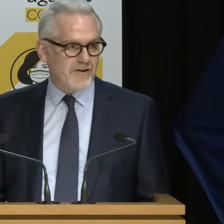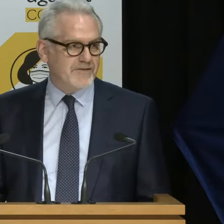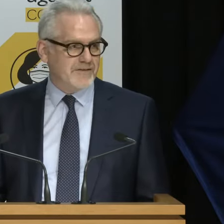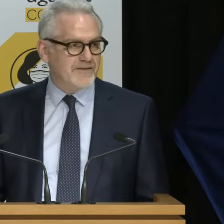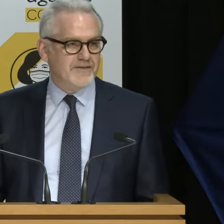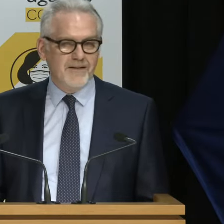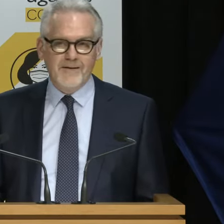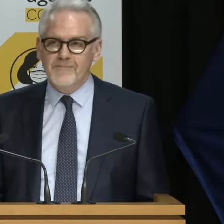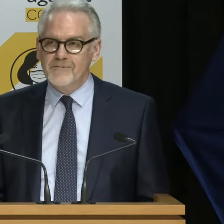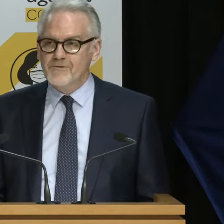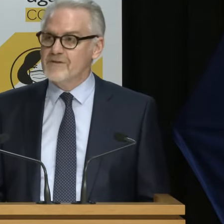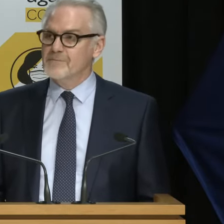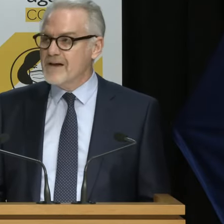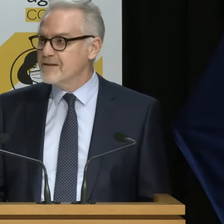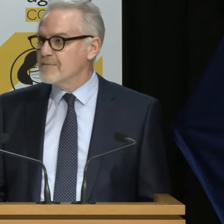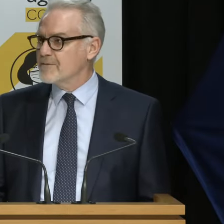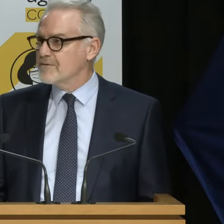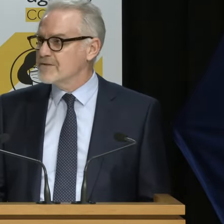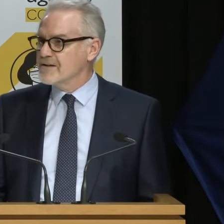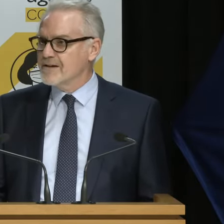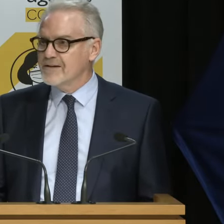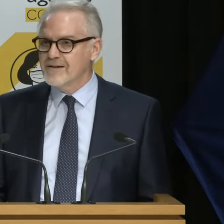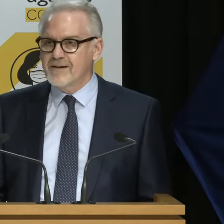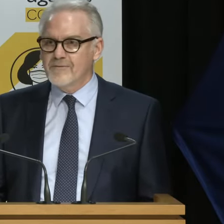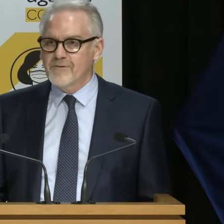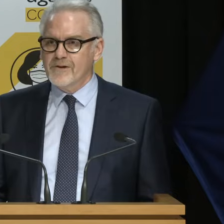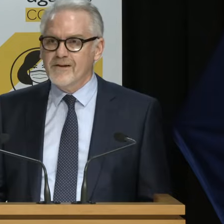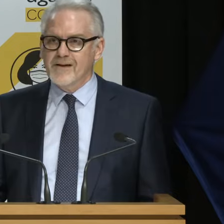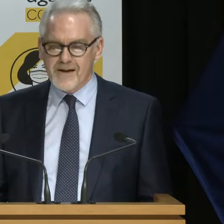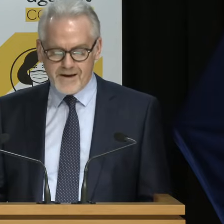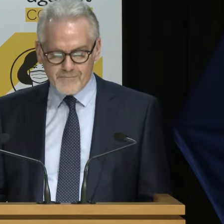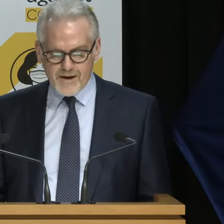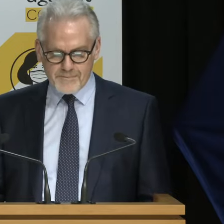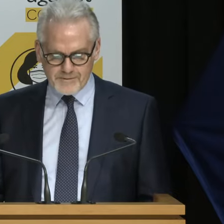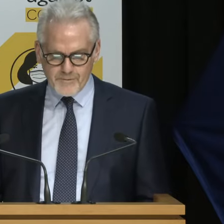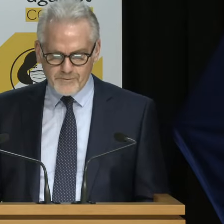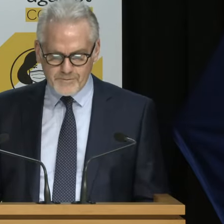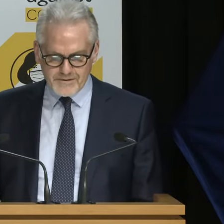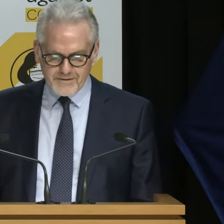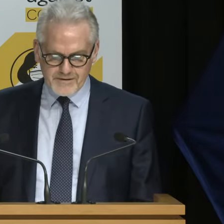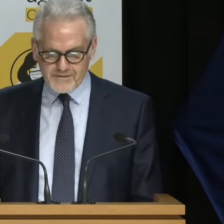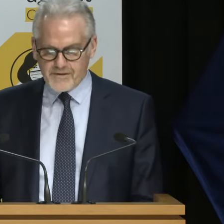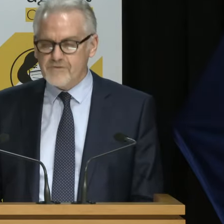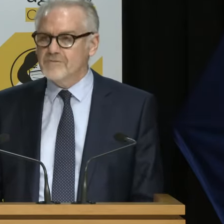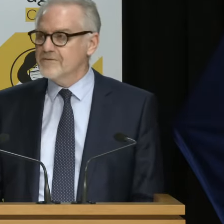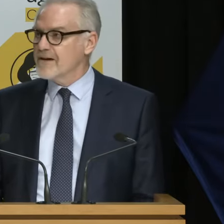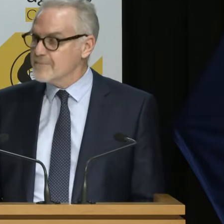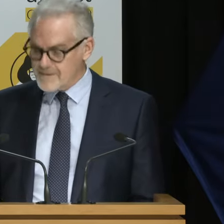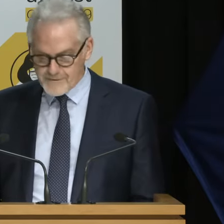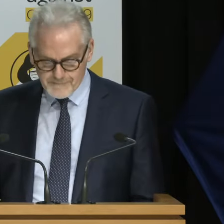Both in terms of tests and how they are used, and developments in this area are moving very quickly.